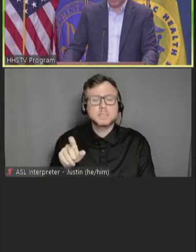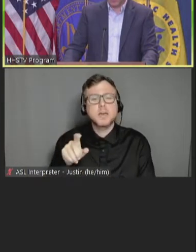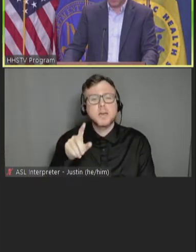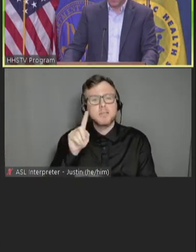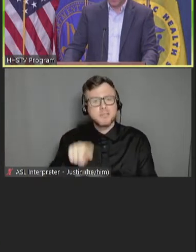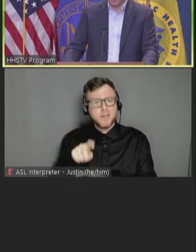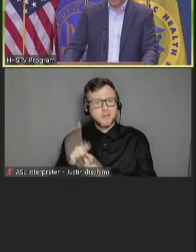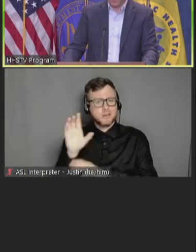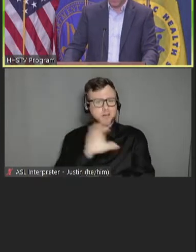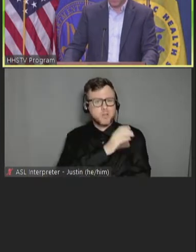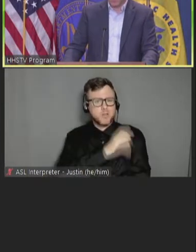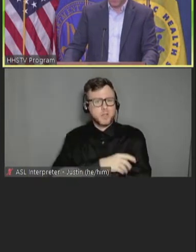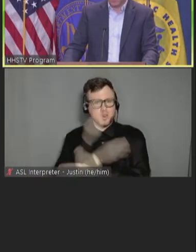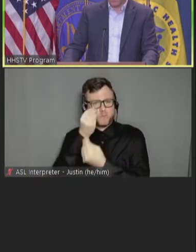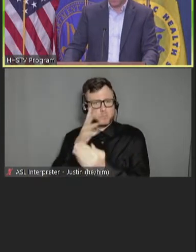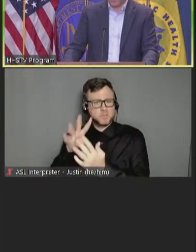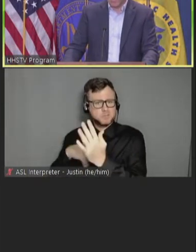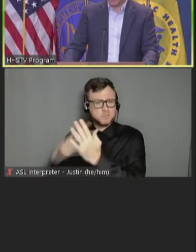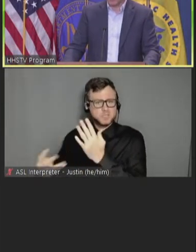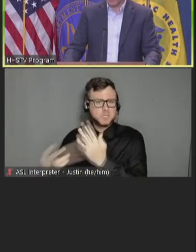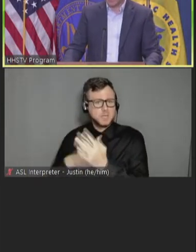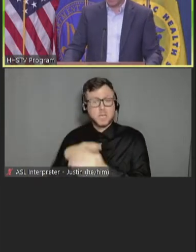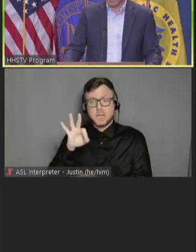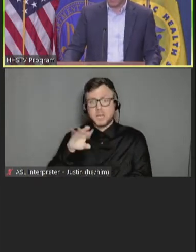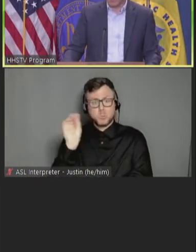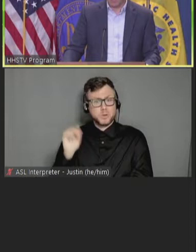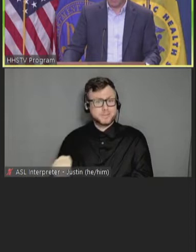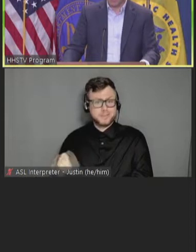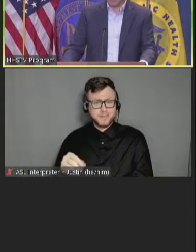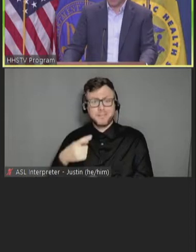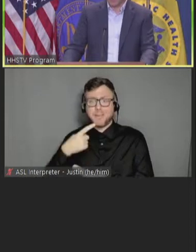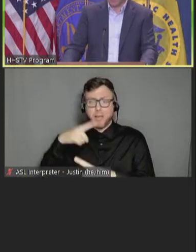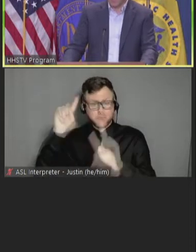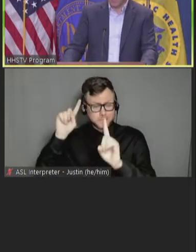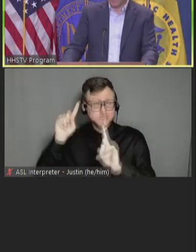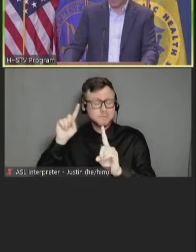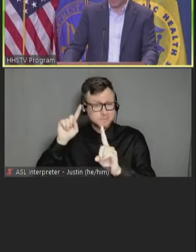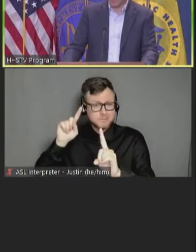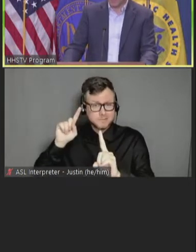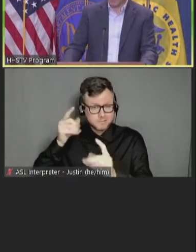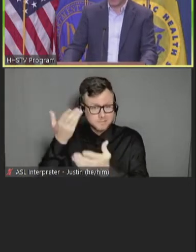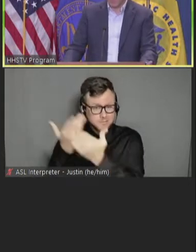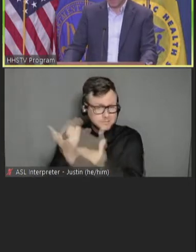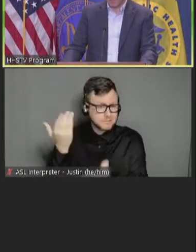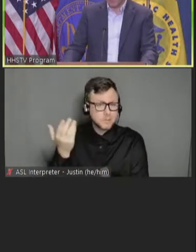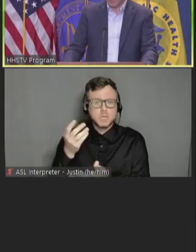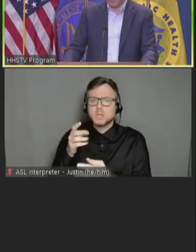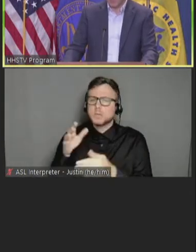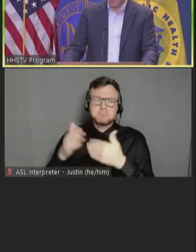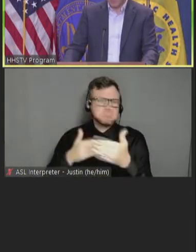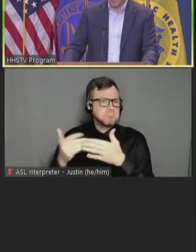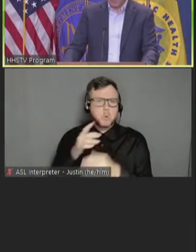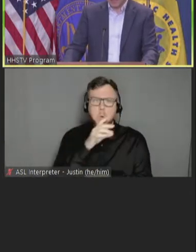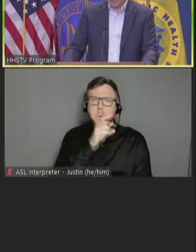where over 90 percent efficacy was evident even in the very oldest populations tested,